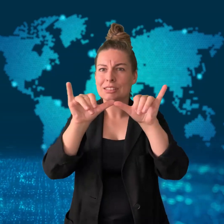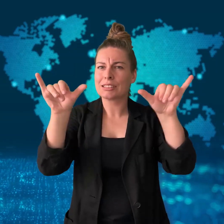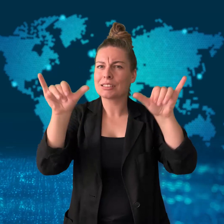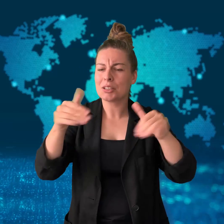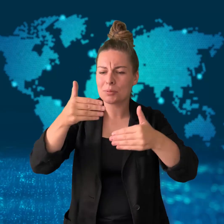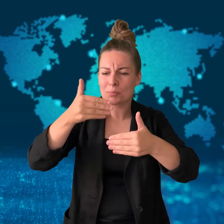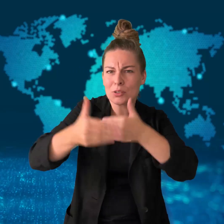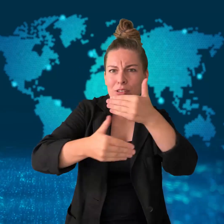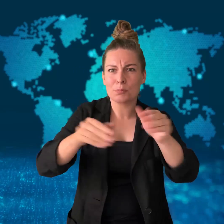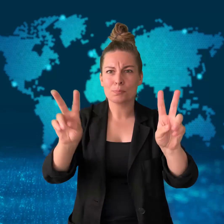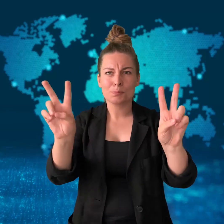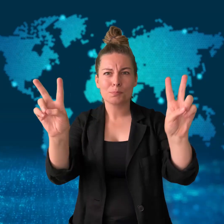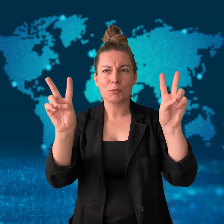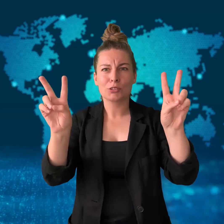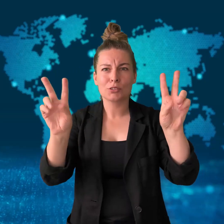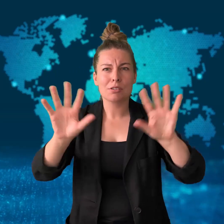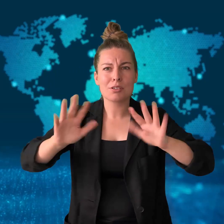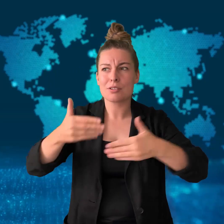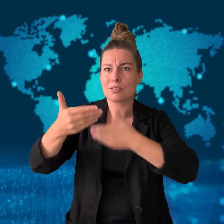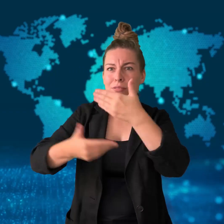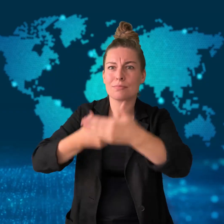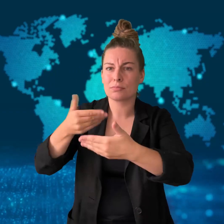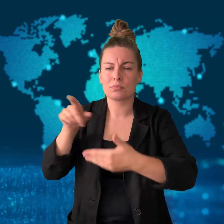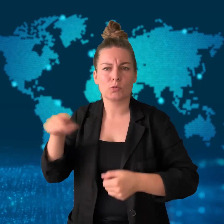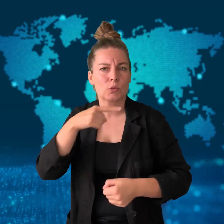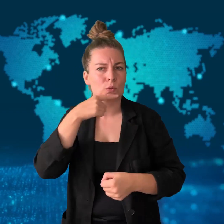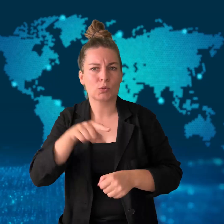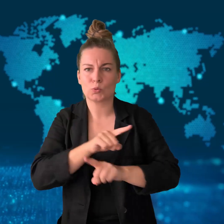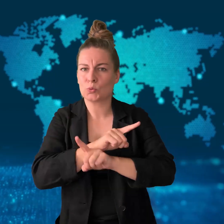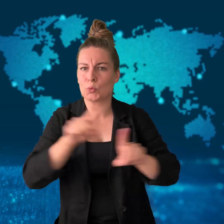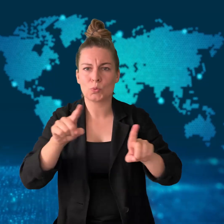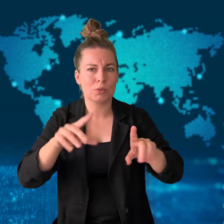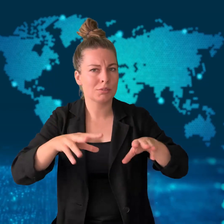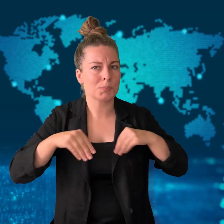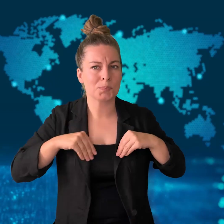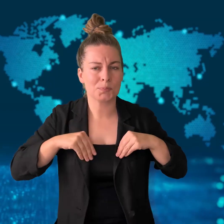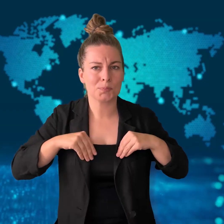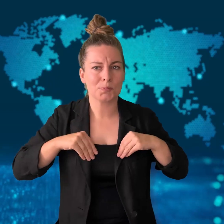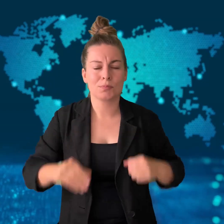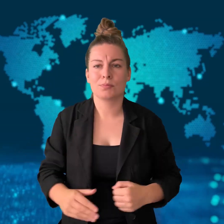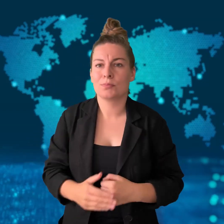the peace framework proposed by Ukraine's President Zelensky.